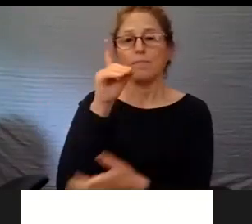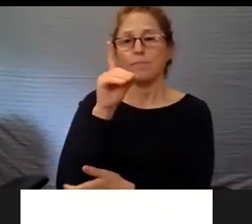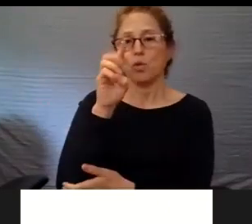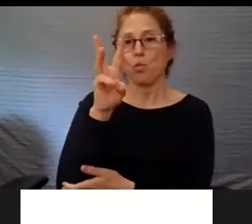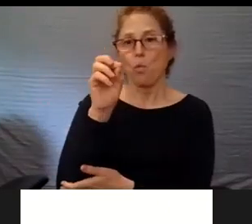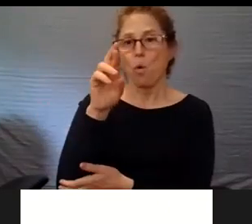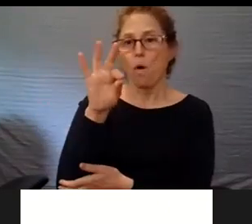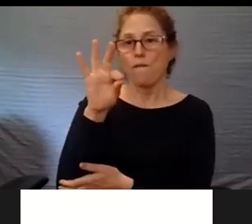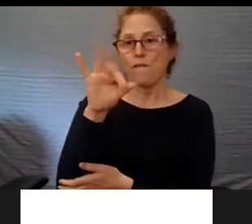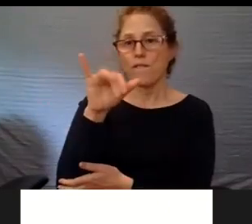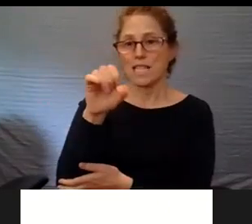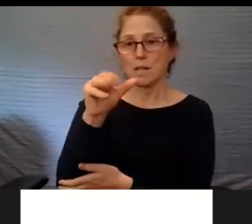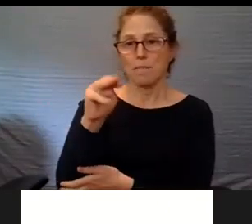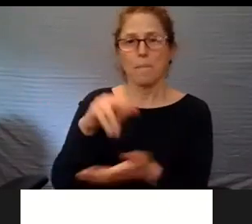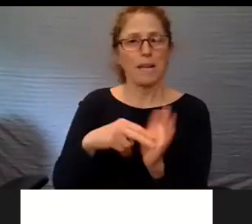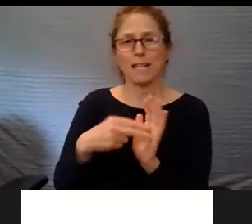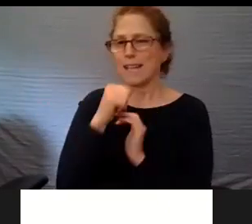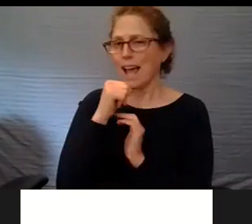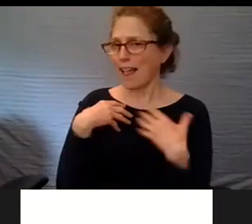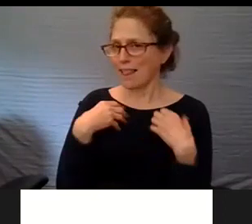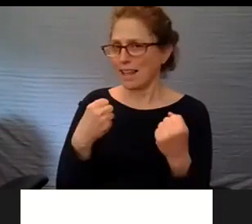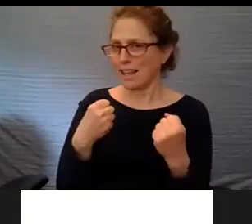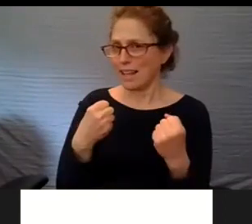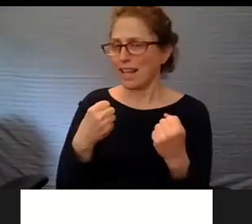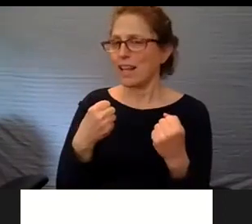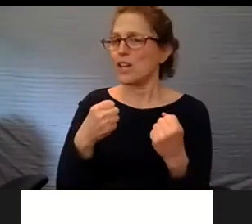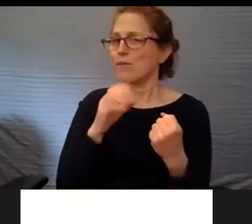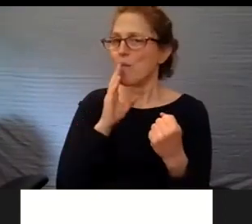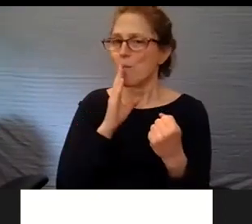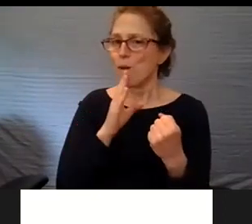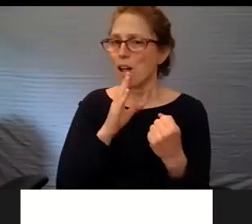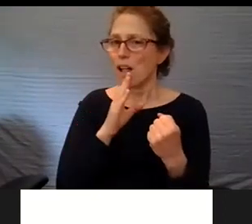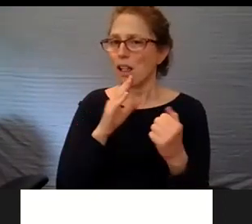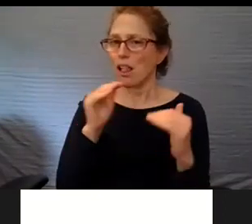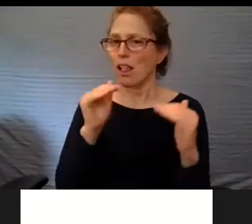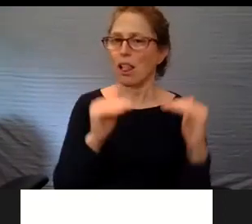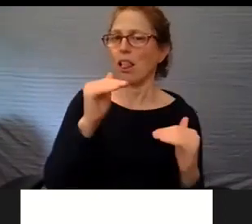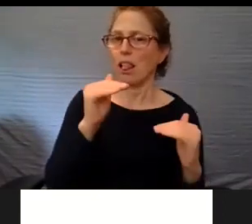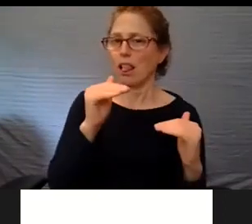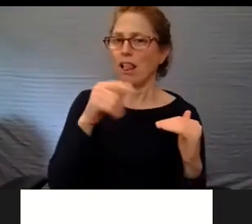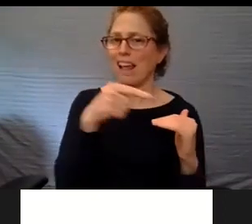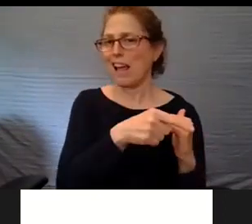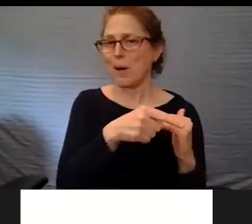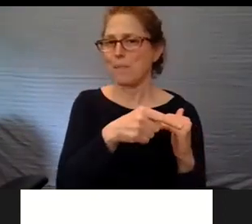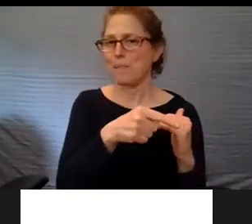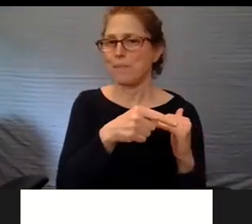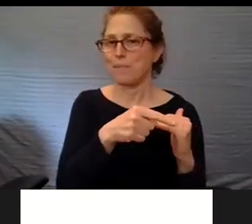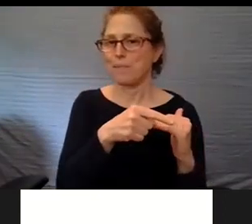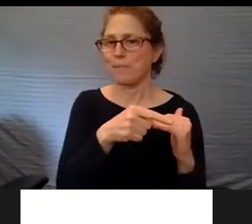means that he's not healthy, and we're going to deprioritize him with this protocol.